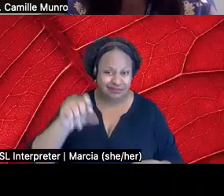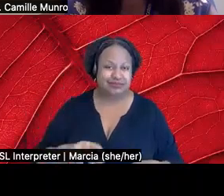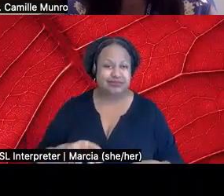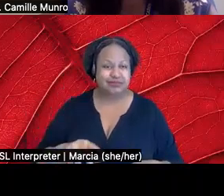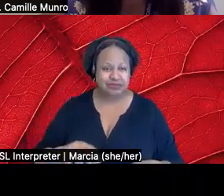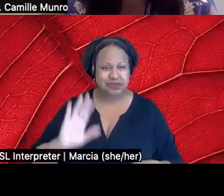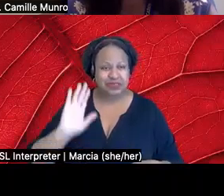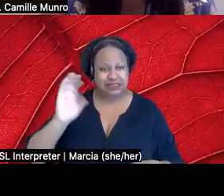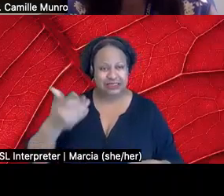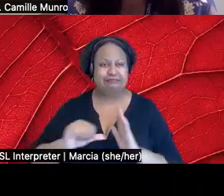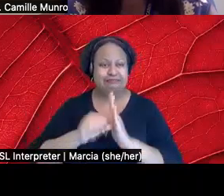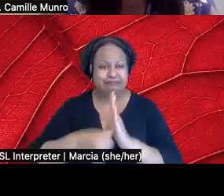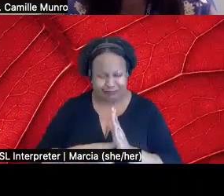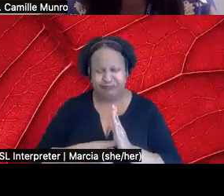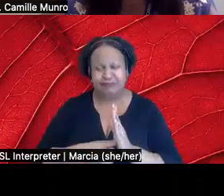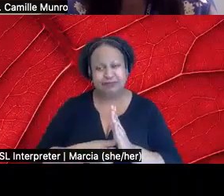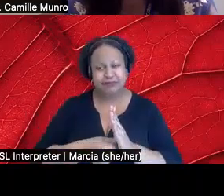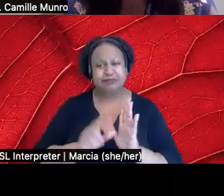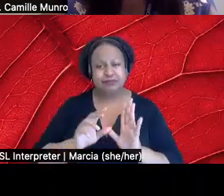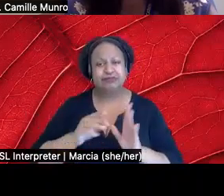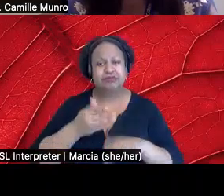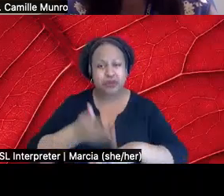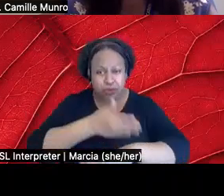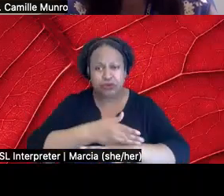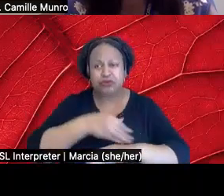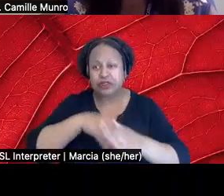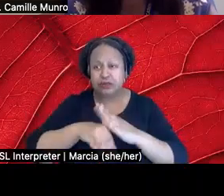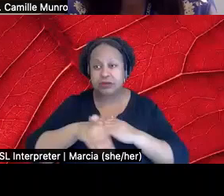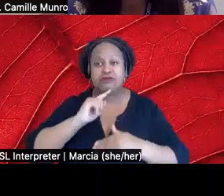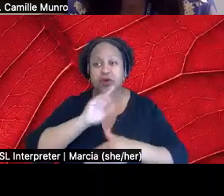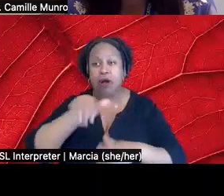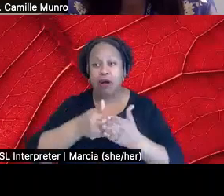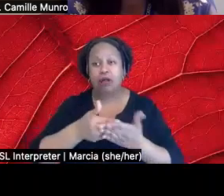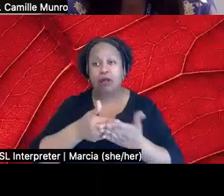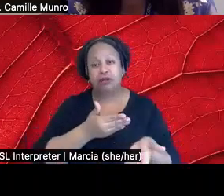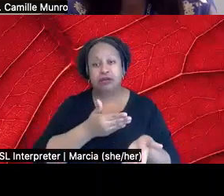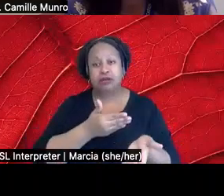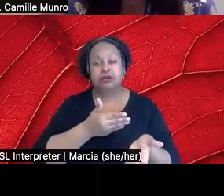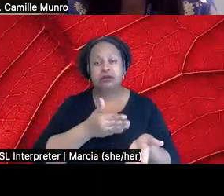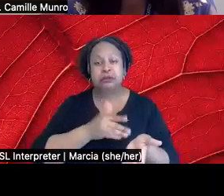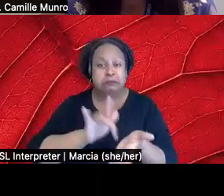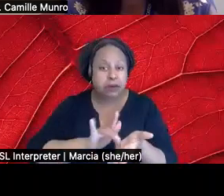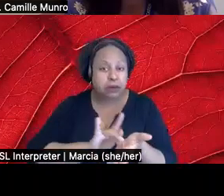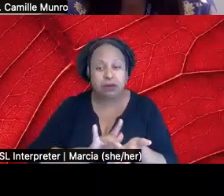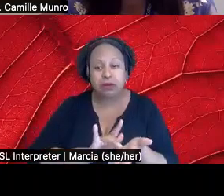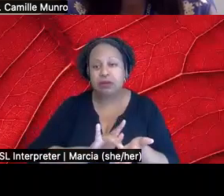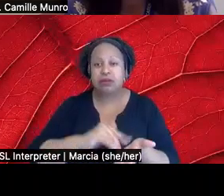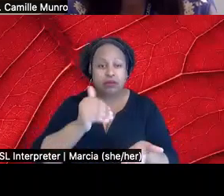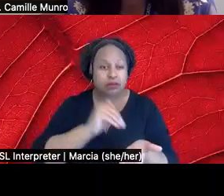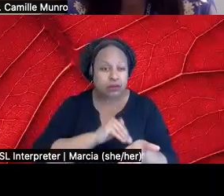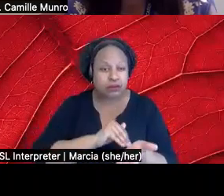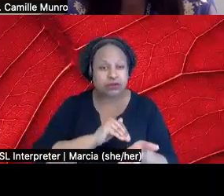for all clinicians and in particular my disability was a, was a silent or non-visible disability,